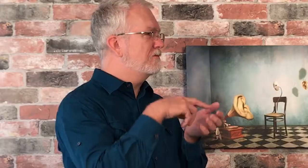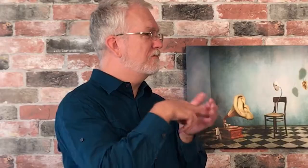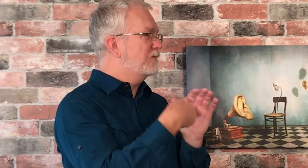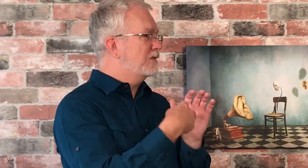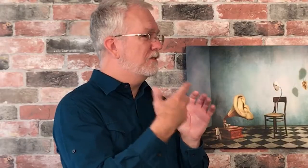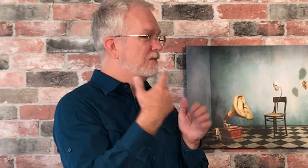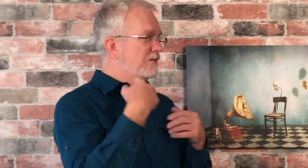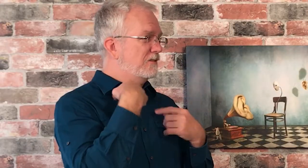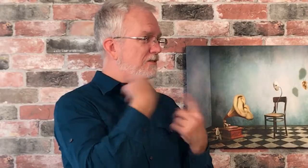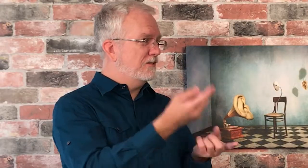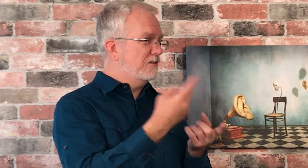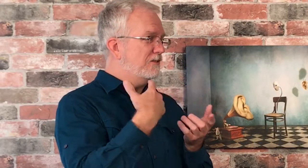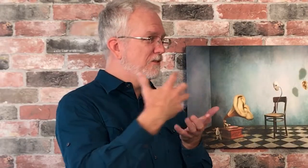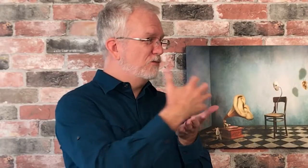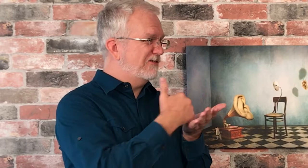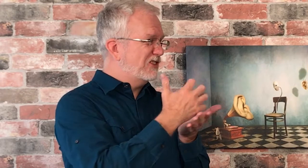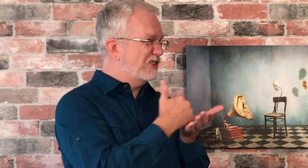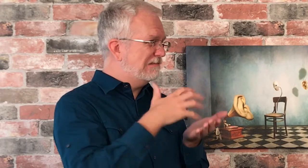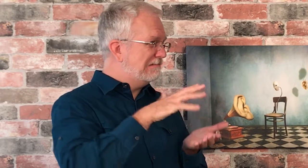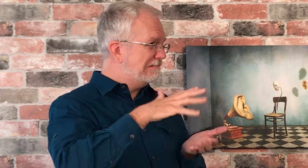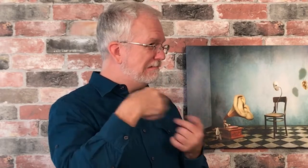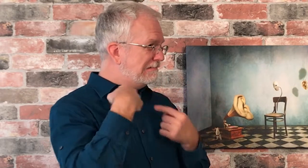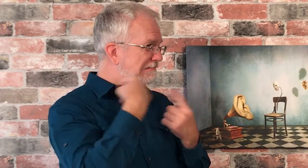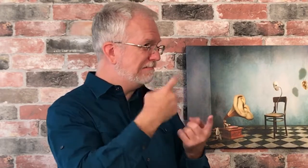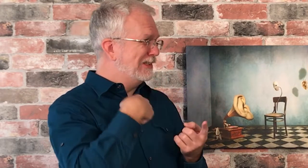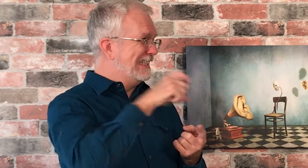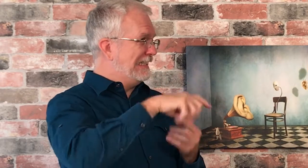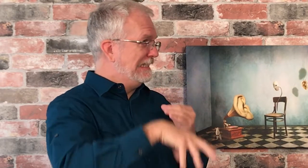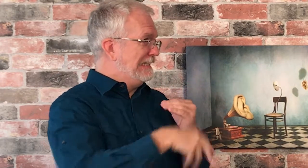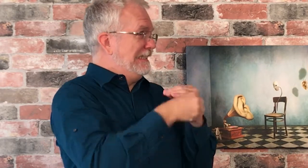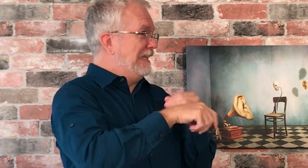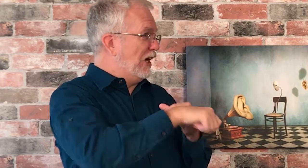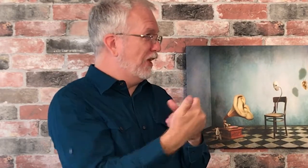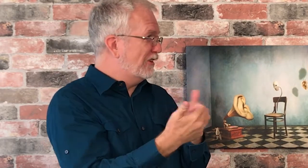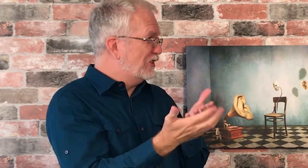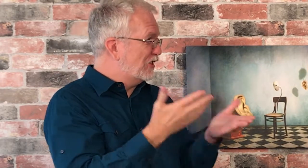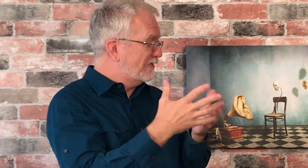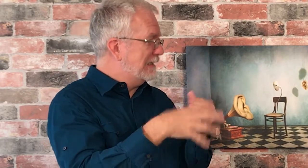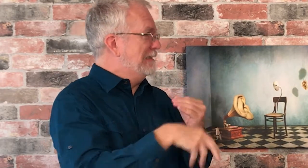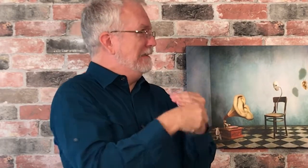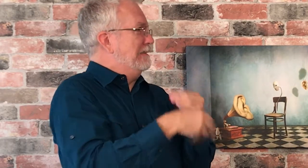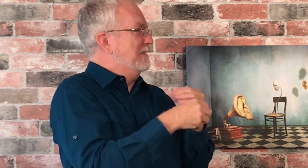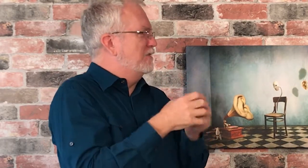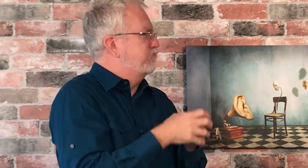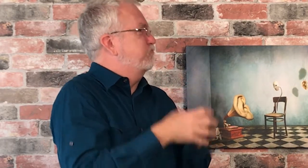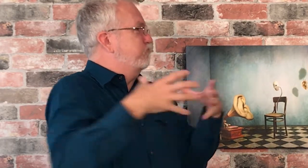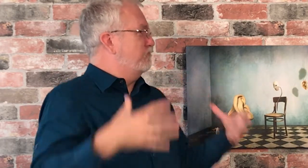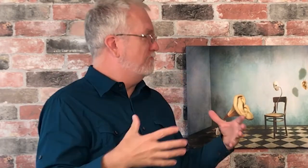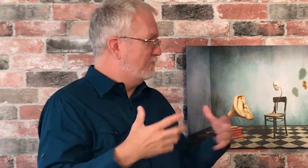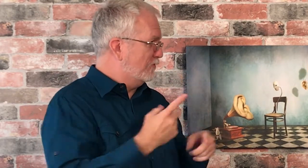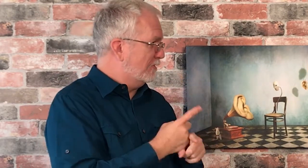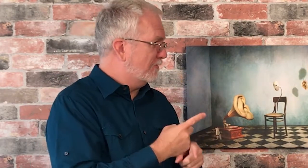Ray: You mean recently DCARA's revenue earnings have not been great, so we need to find new ways to grow DCARA?